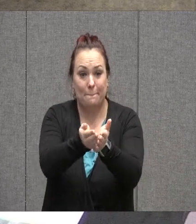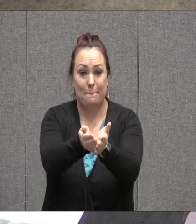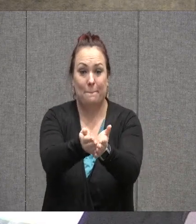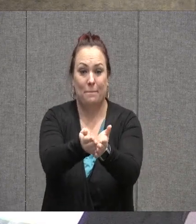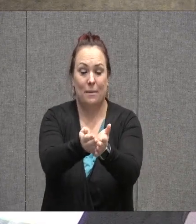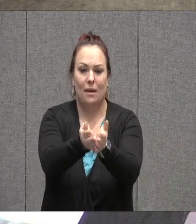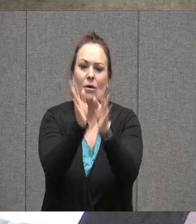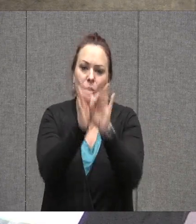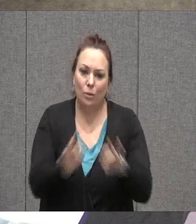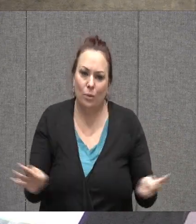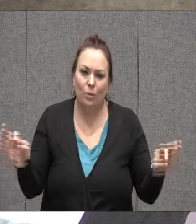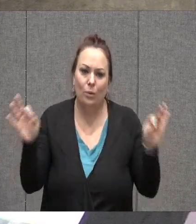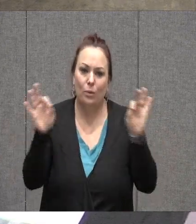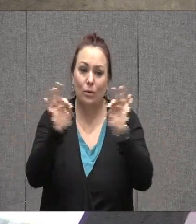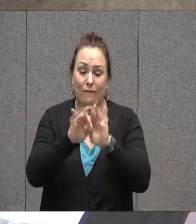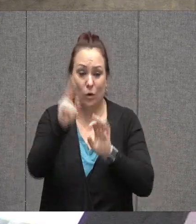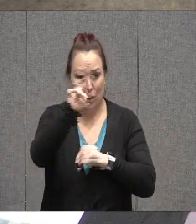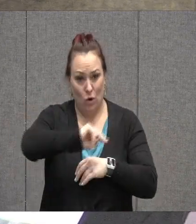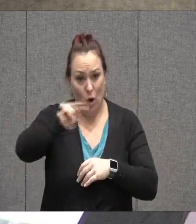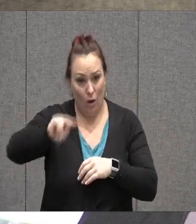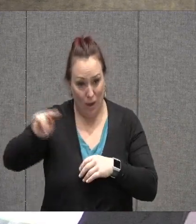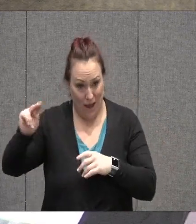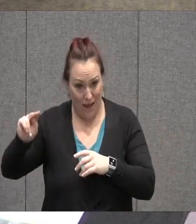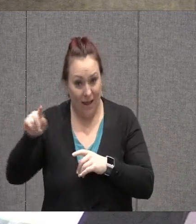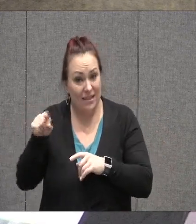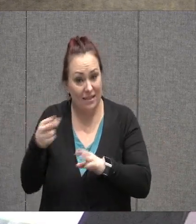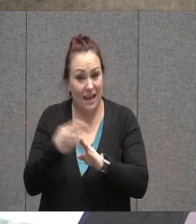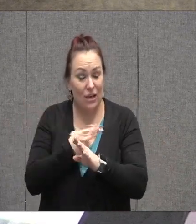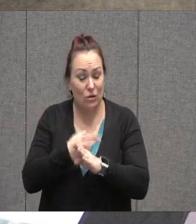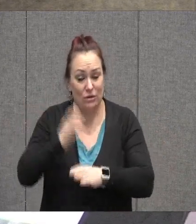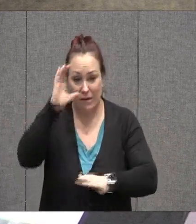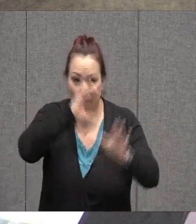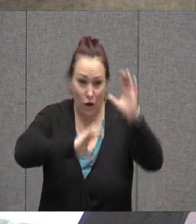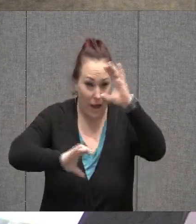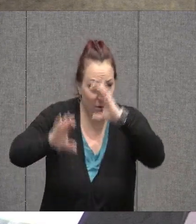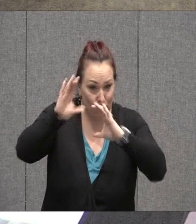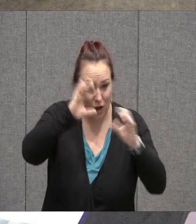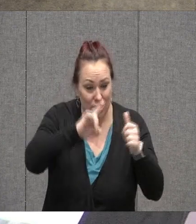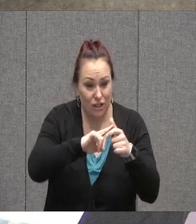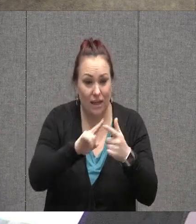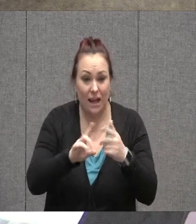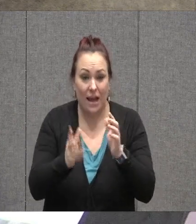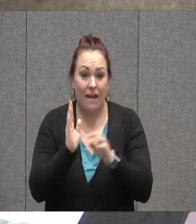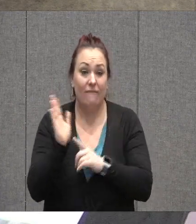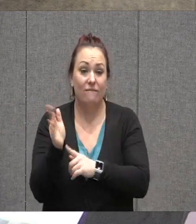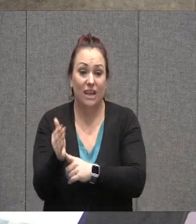in the country of Norway. They use them for exploration and fishing,